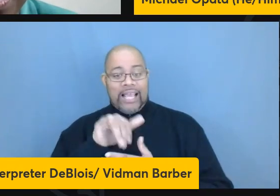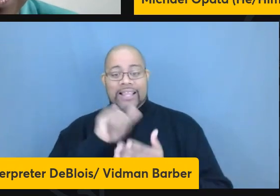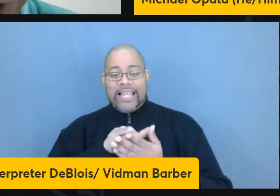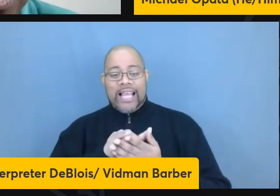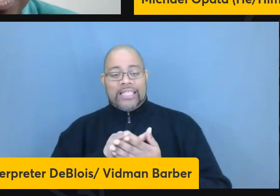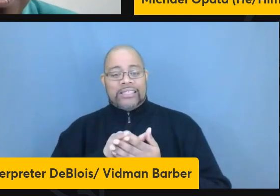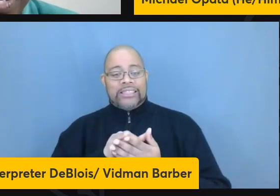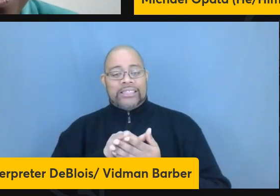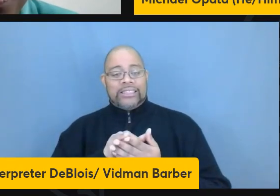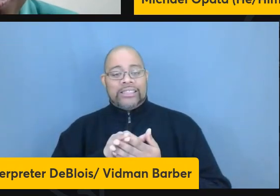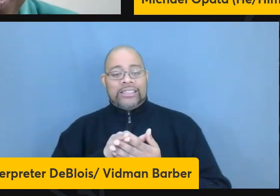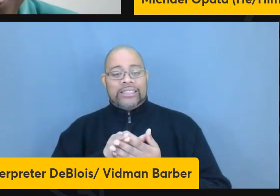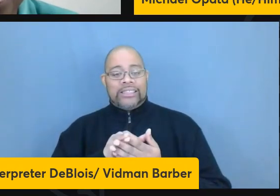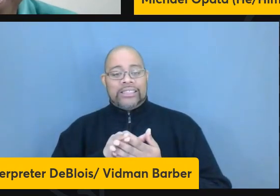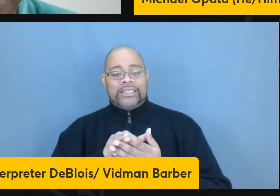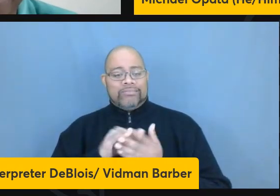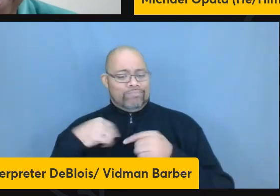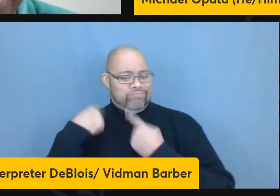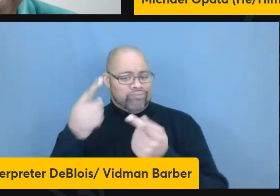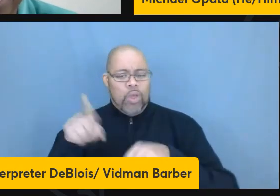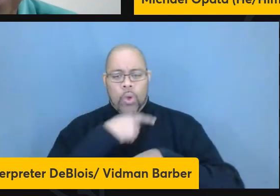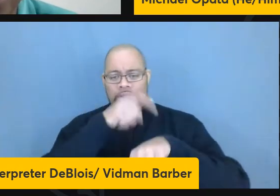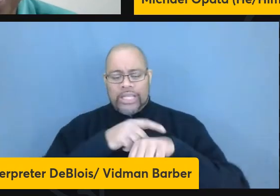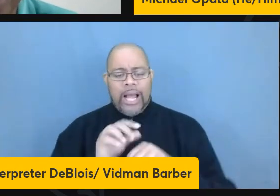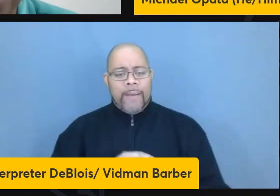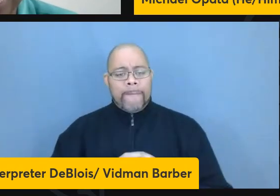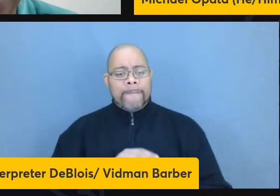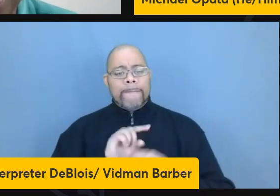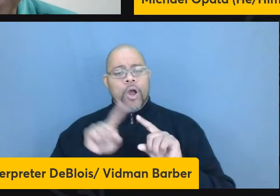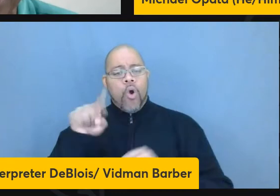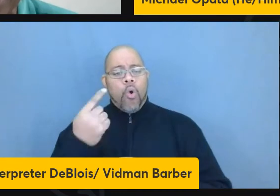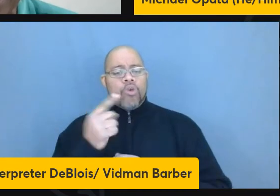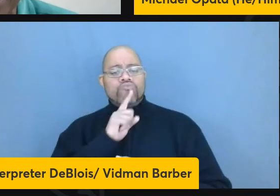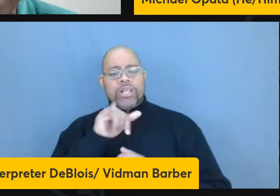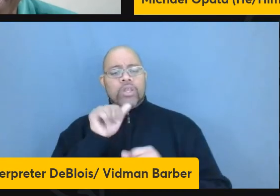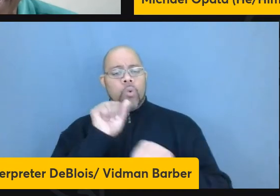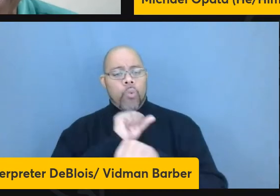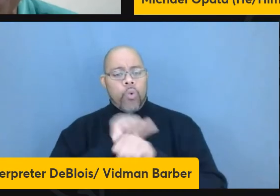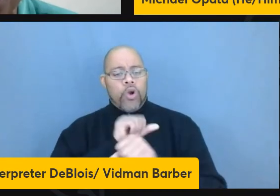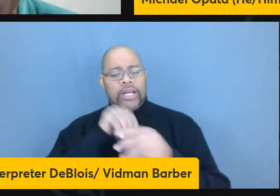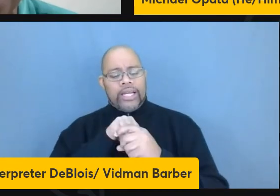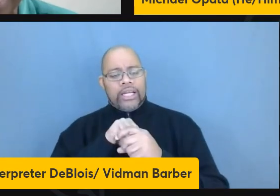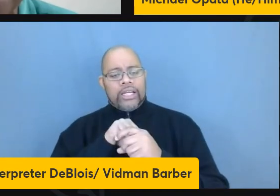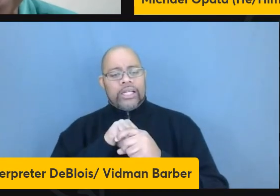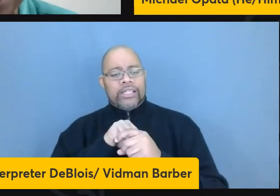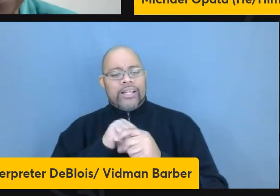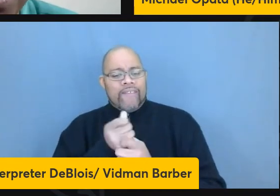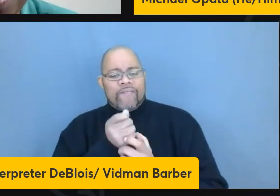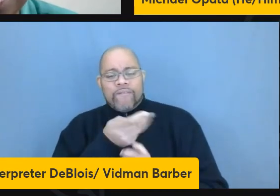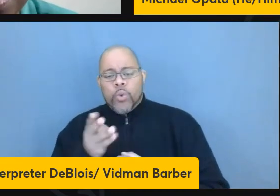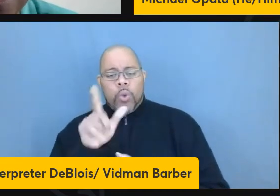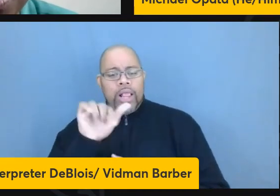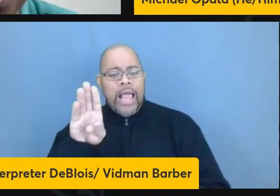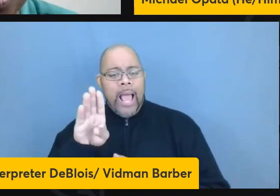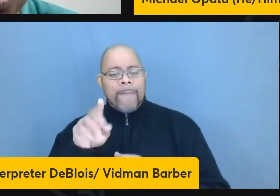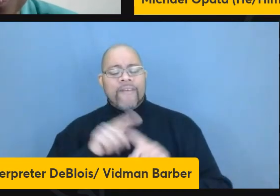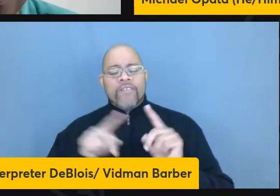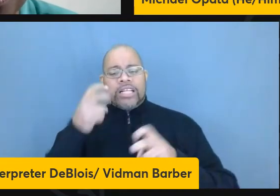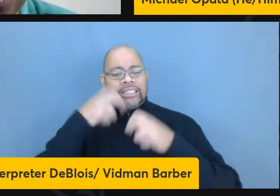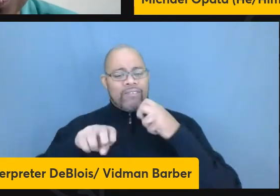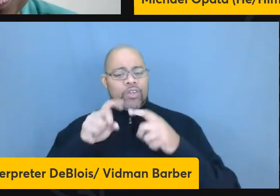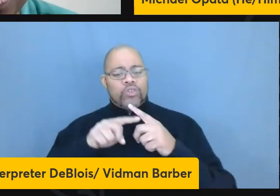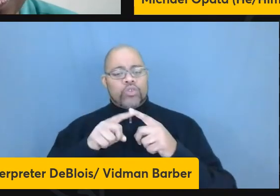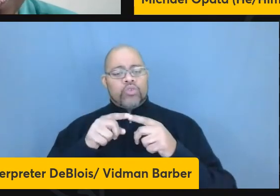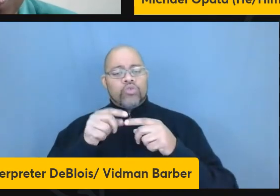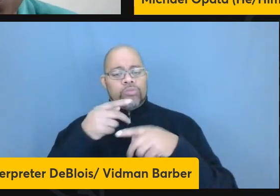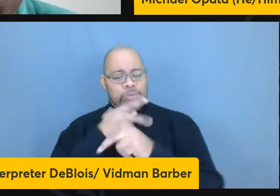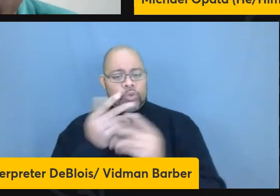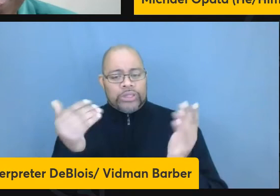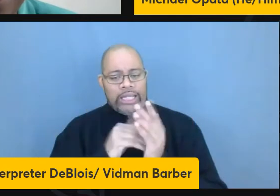has been around for a long time, but only really working in a handful of labs, it's been very difficult to reproduce. So we